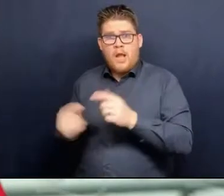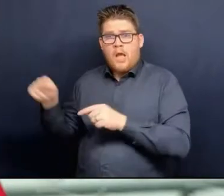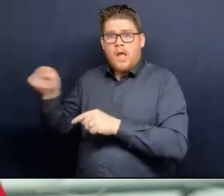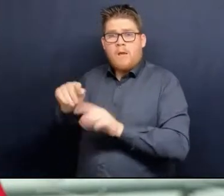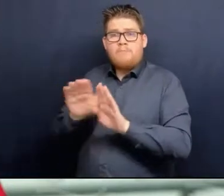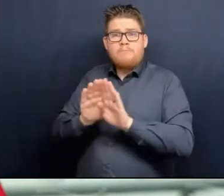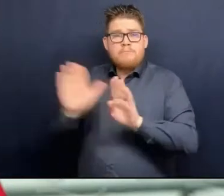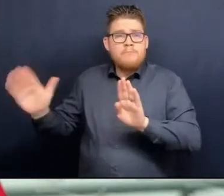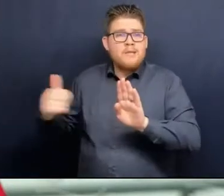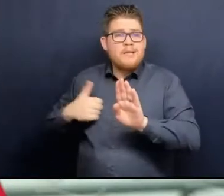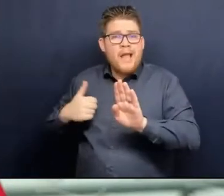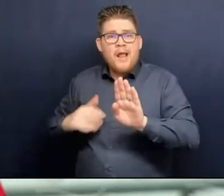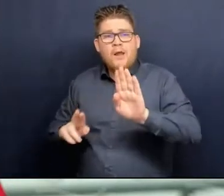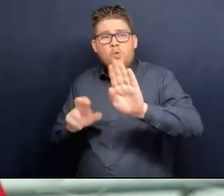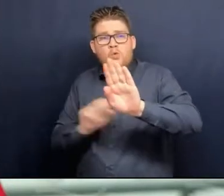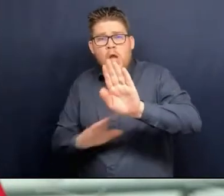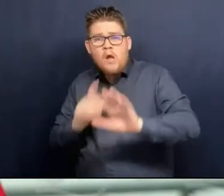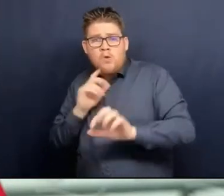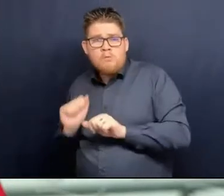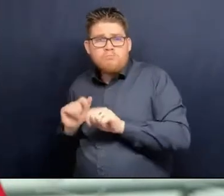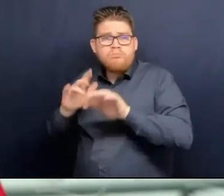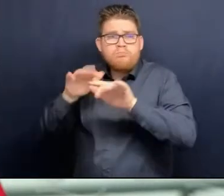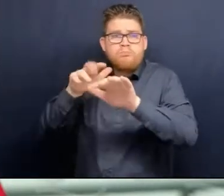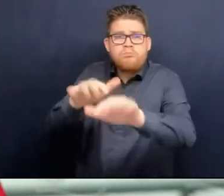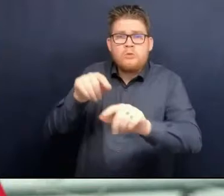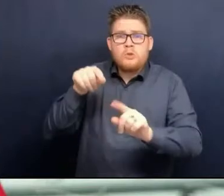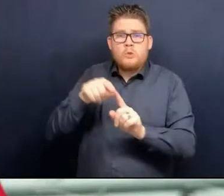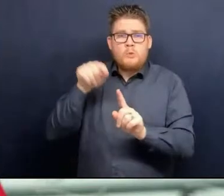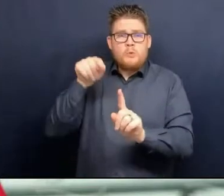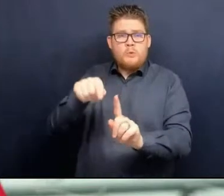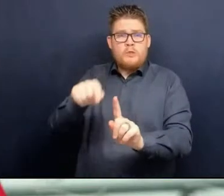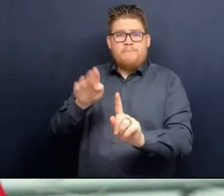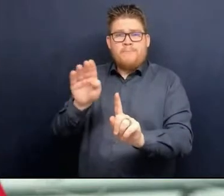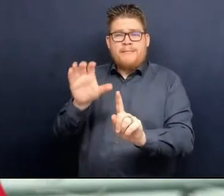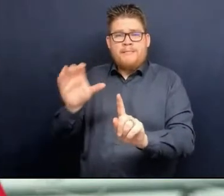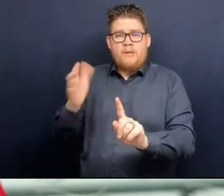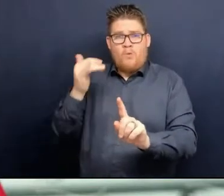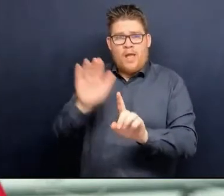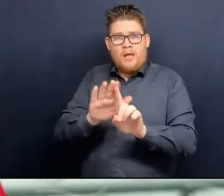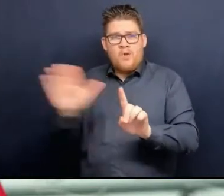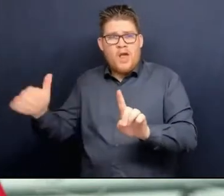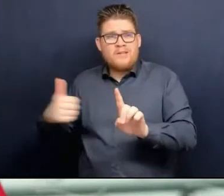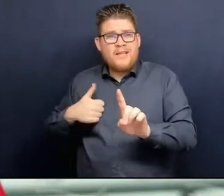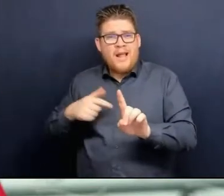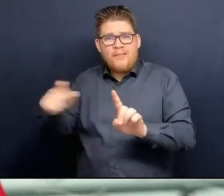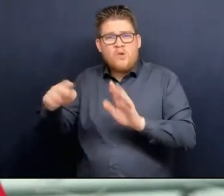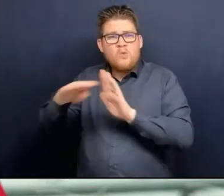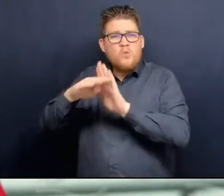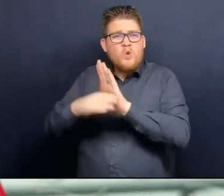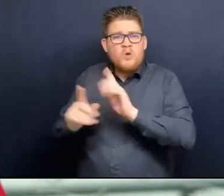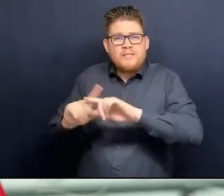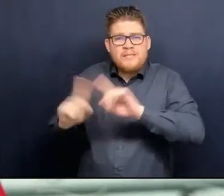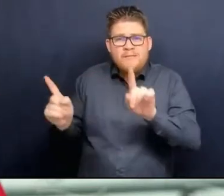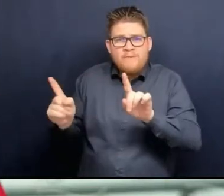other jurisdictions where they will no longer have mask mandates or vaccine cards, like by spring break when people move